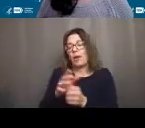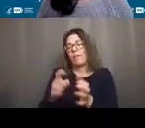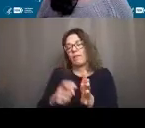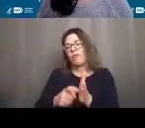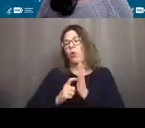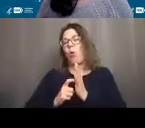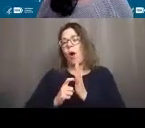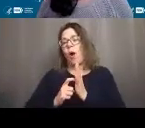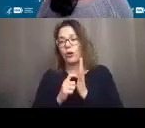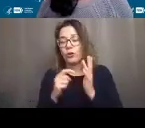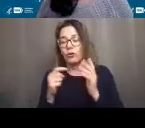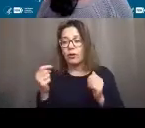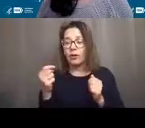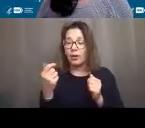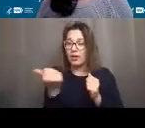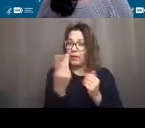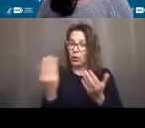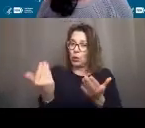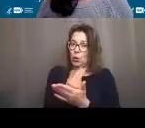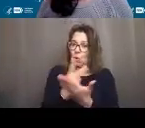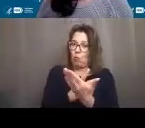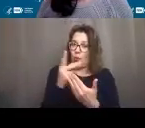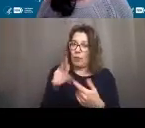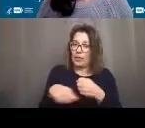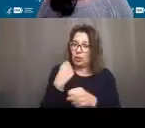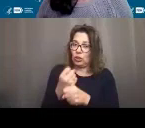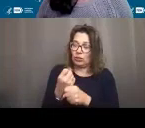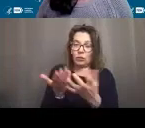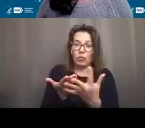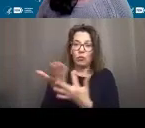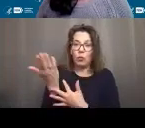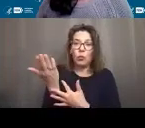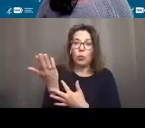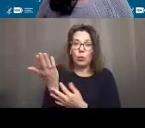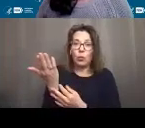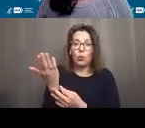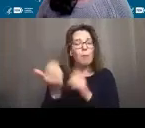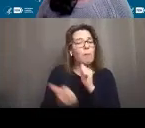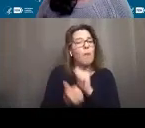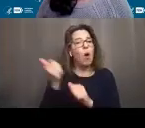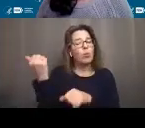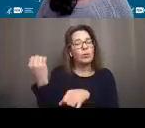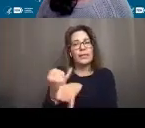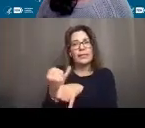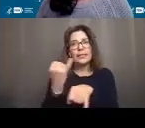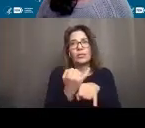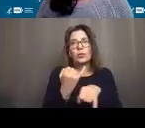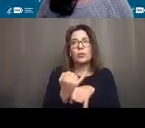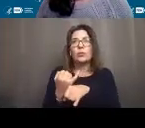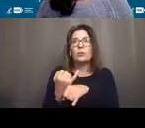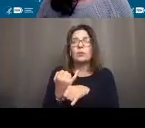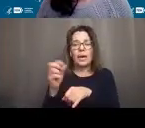for individuals or teams proposing groundbreaking, unconventional research with the potential